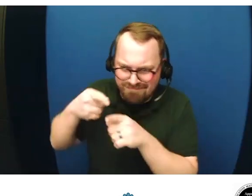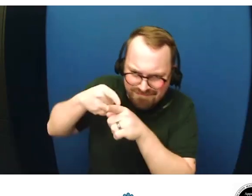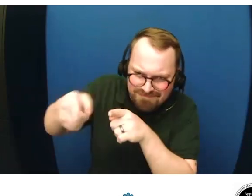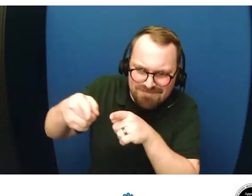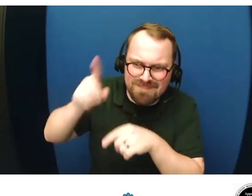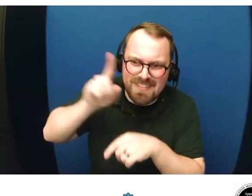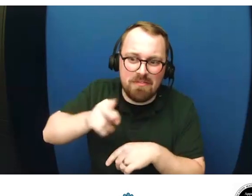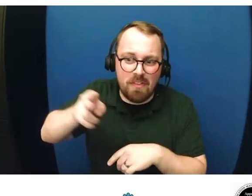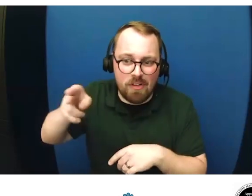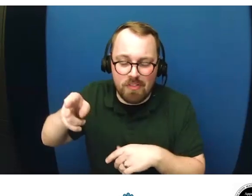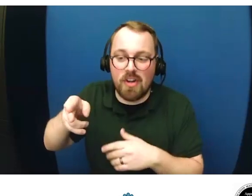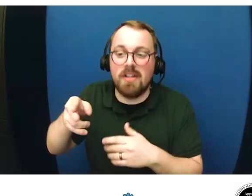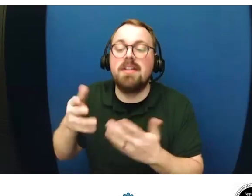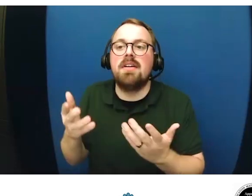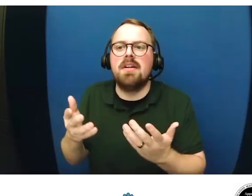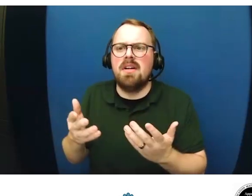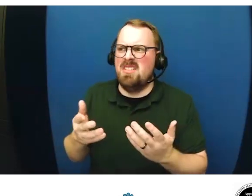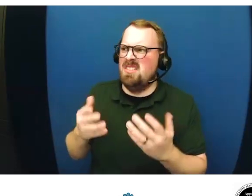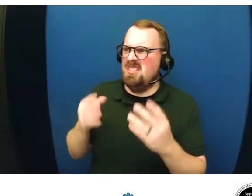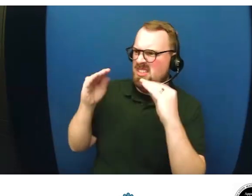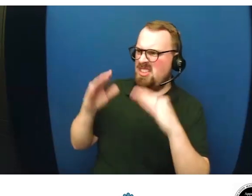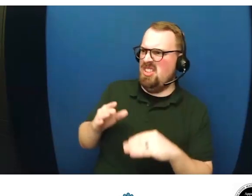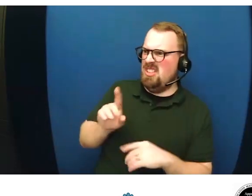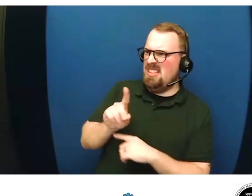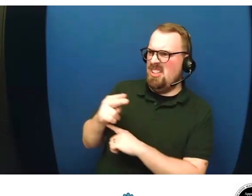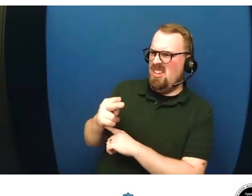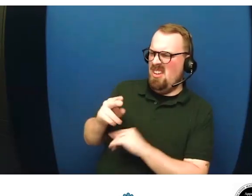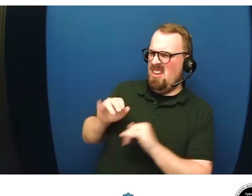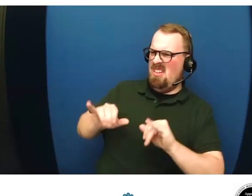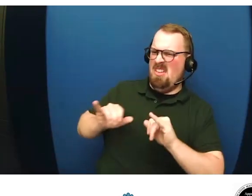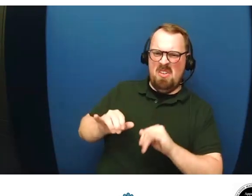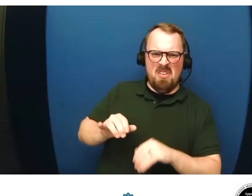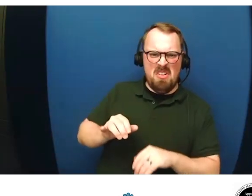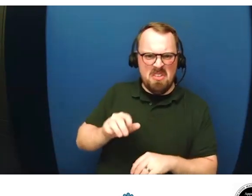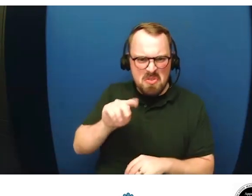deaf are like, "What? There's this tool I could be using?"